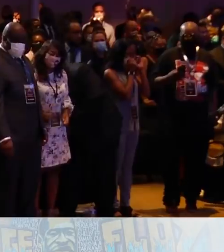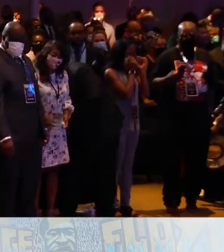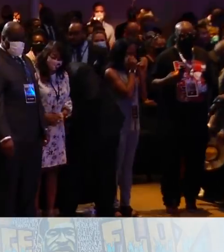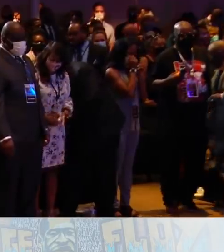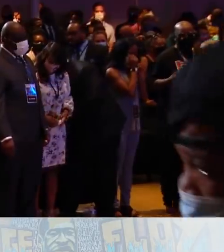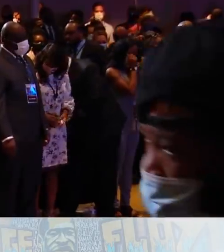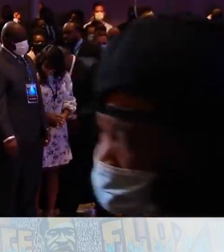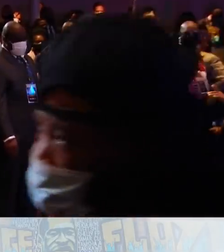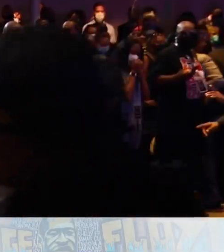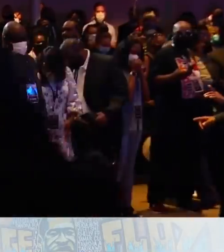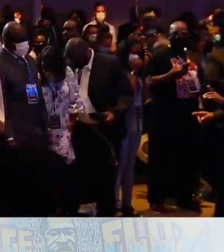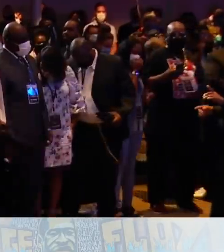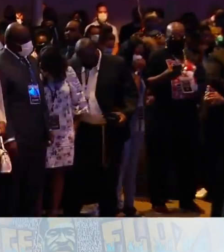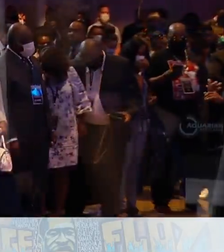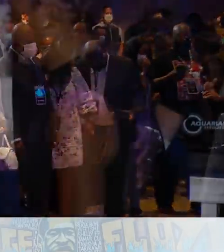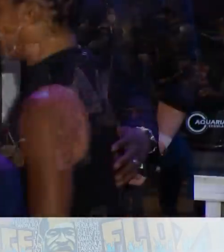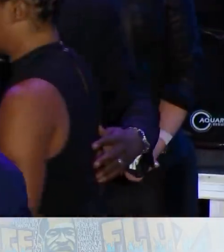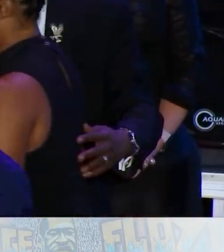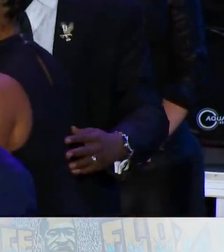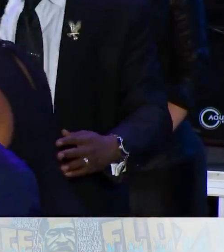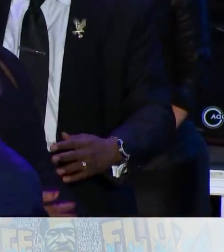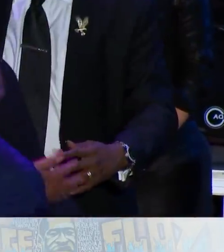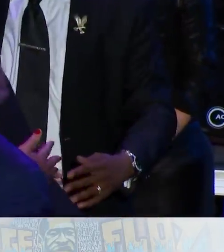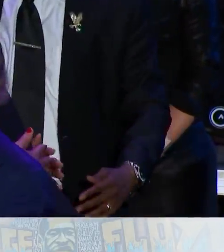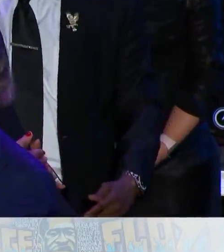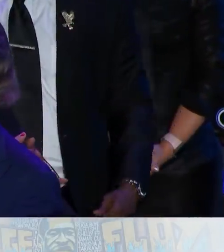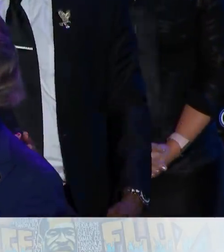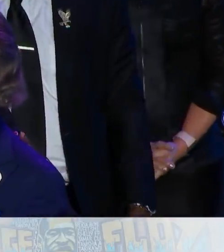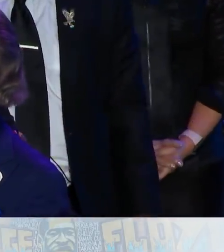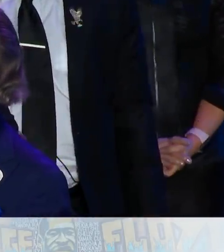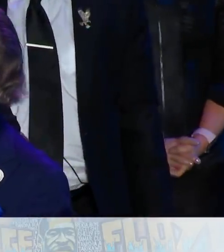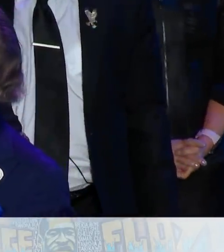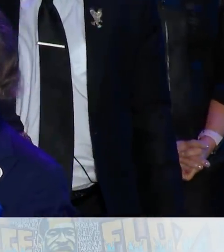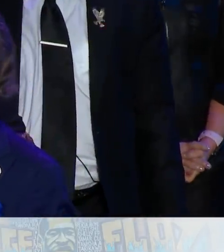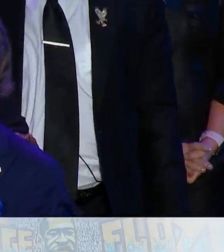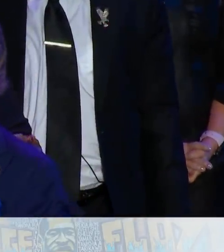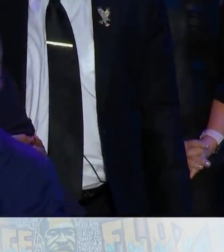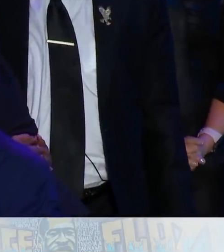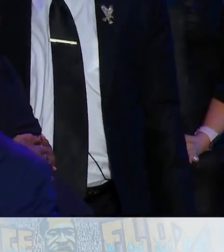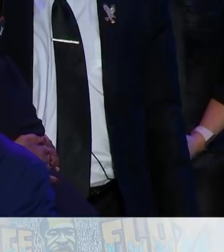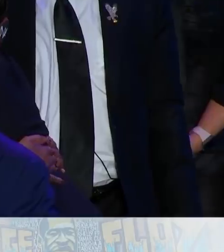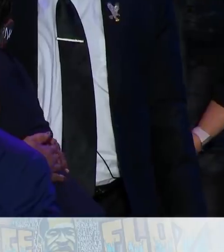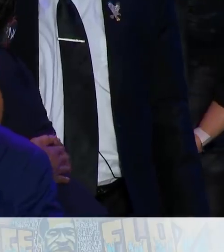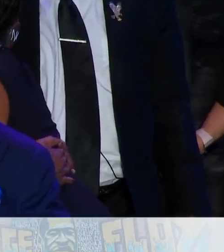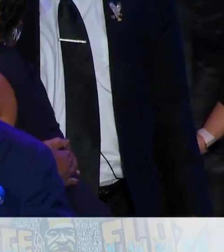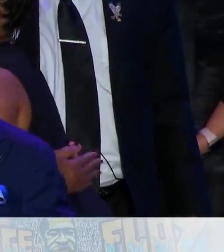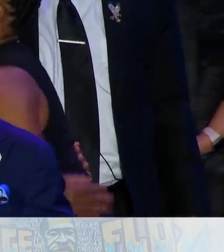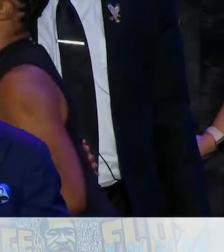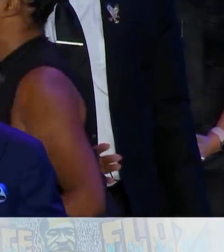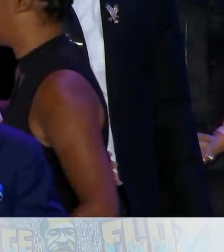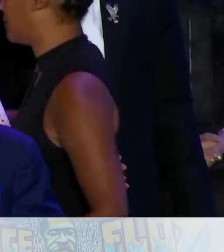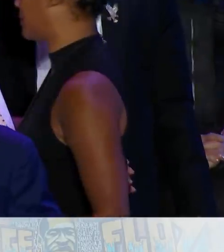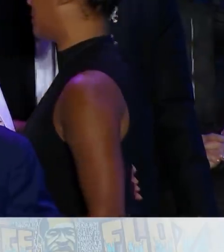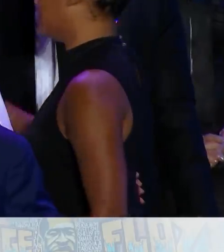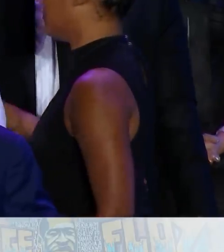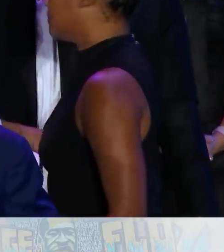NORTH CAROLINA AND BACK TO HOUSTON WHERE WE WILL DO THE FINAL SERVICES. WE APPRECIATE YOU ALL FOR COMING.